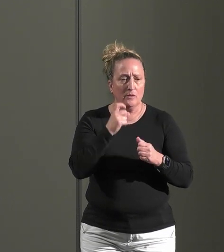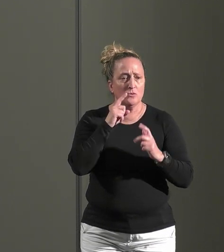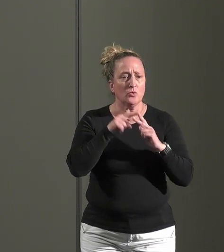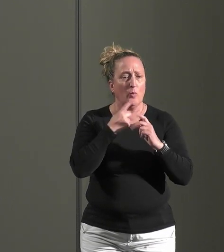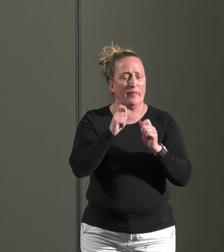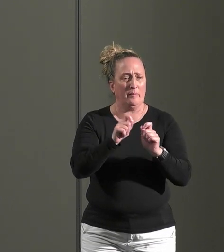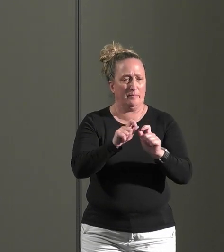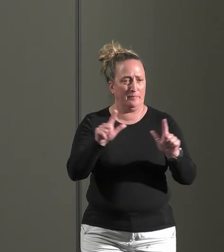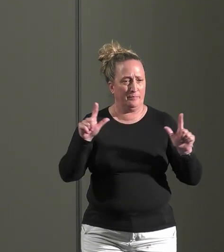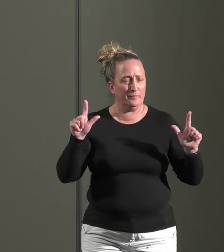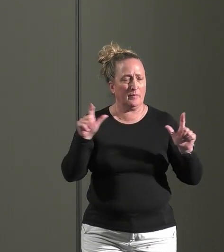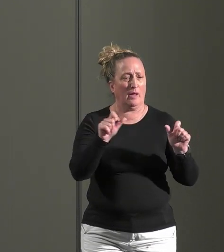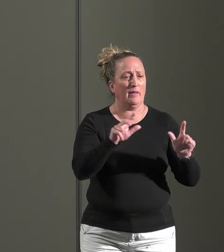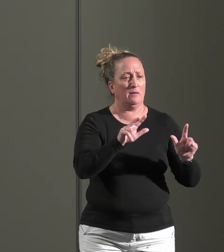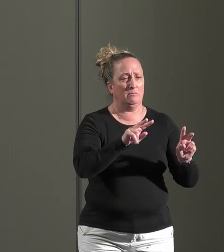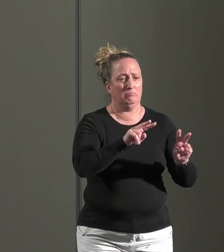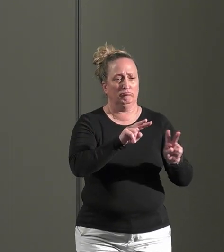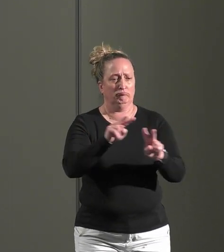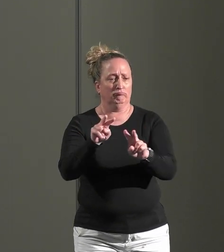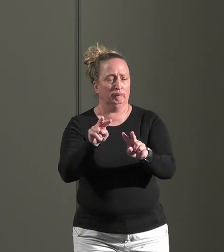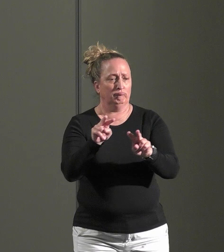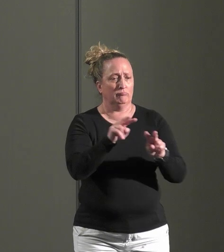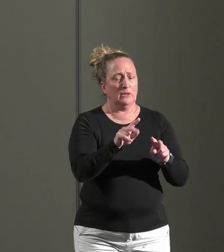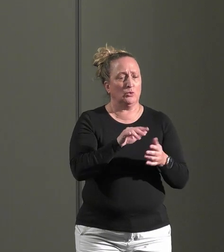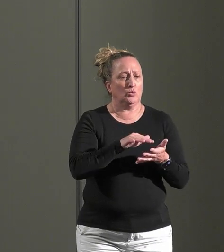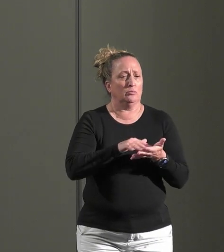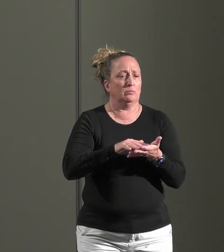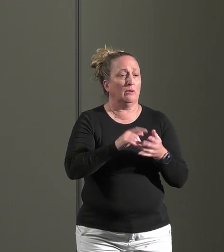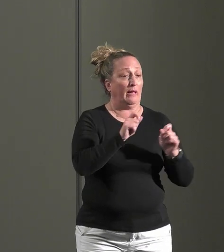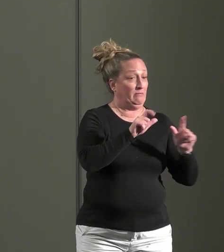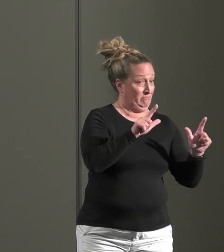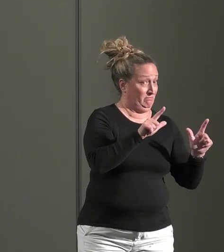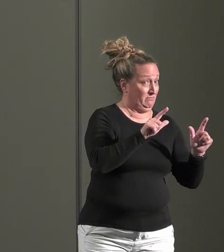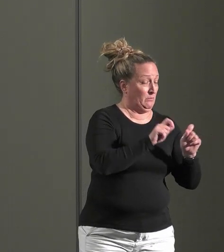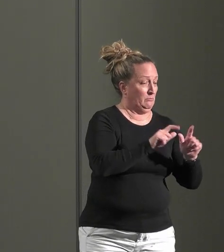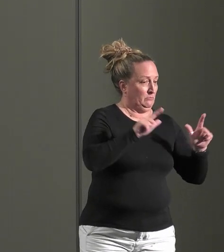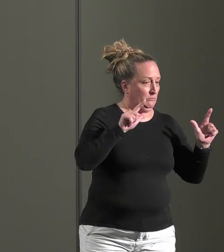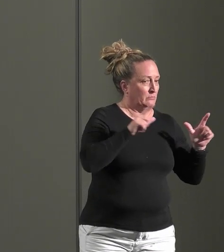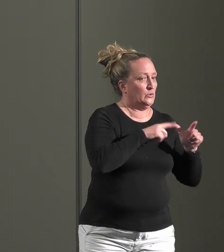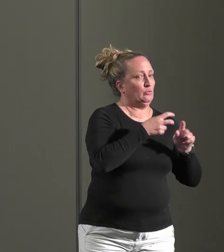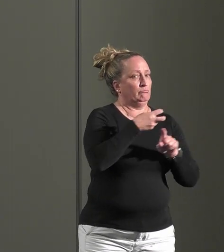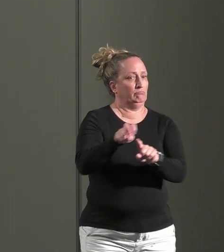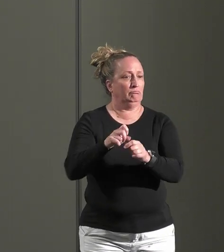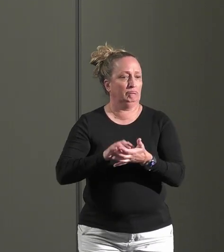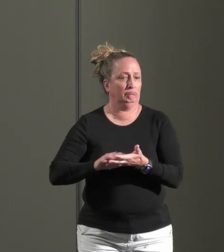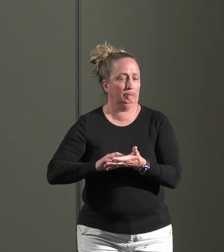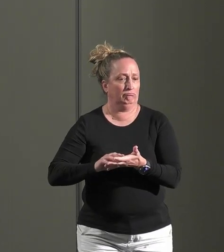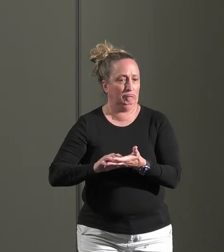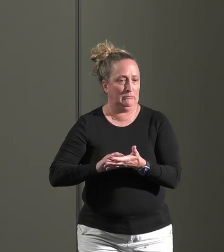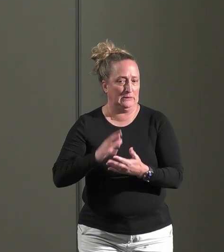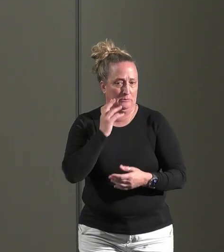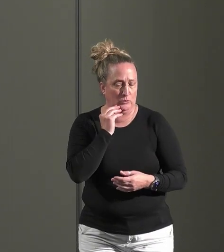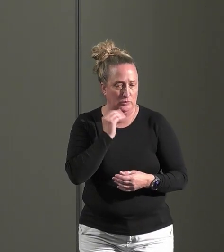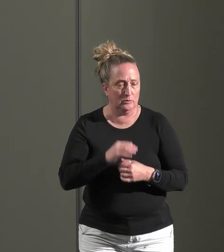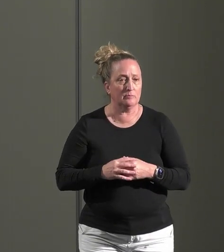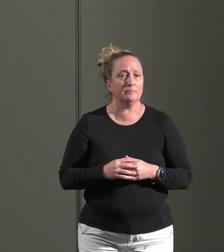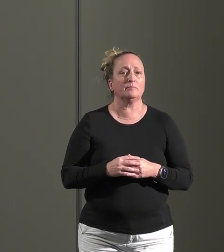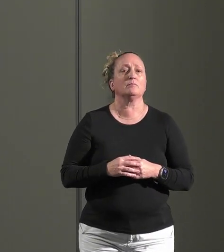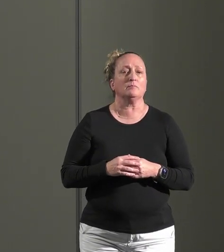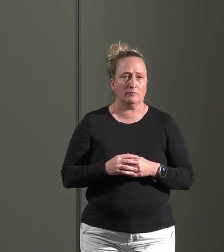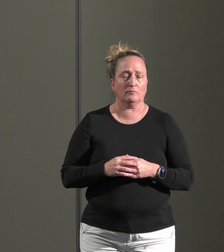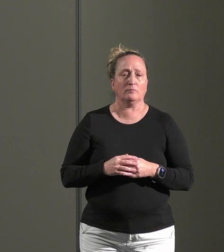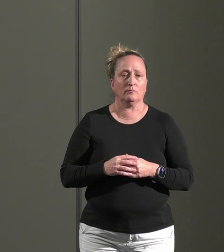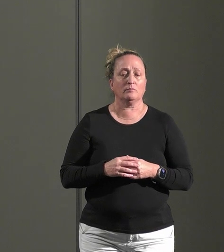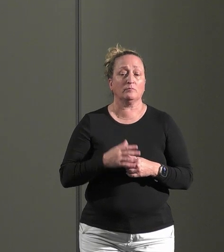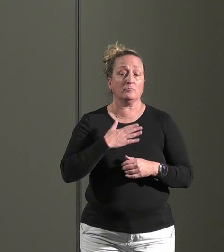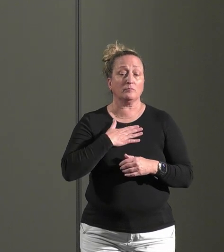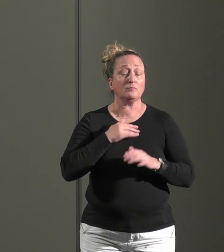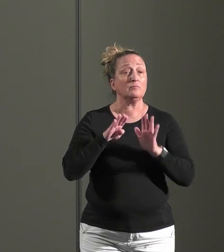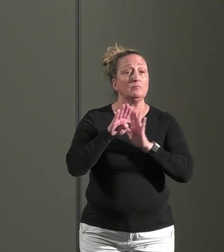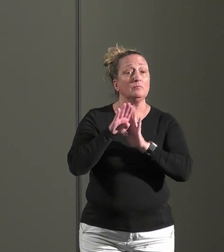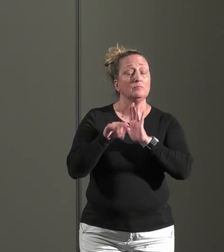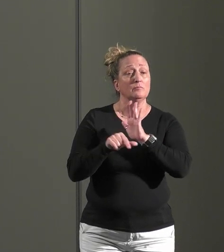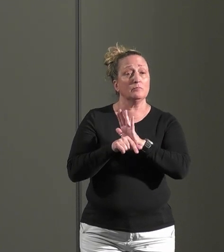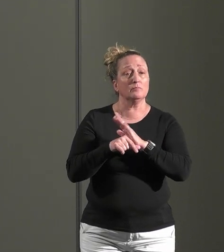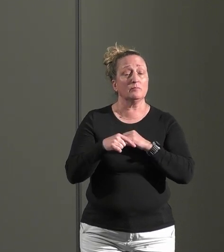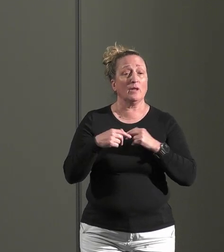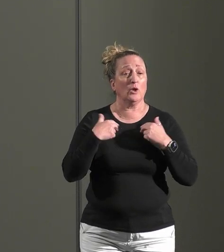and slowly move to screen reader experience. My background is in human computer interaction.